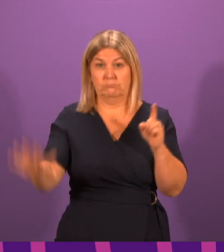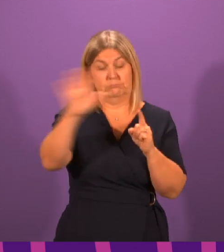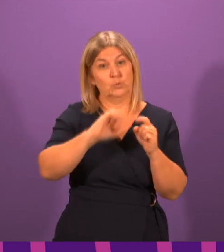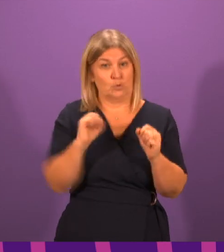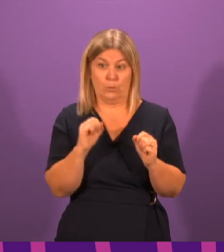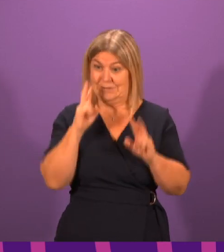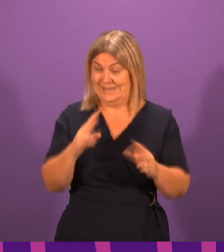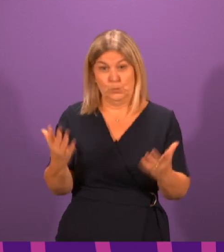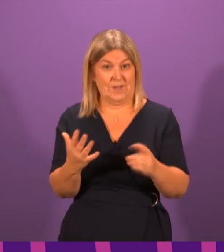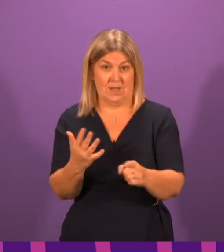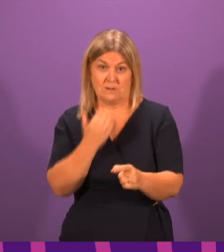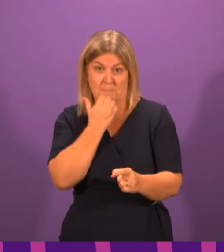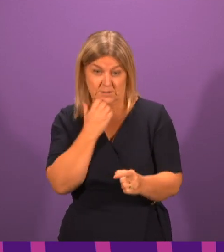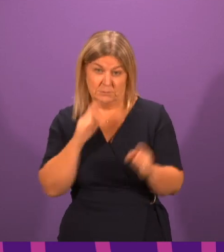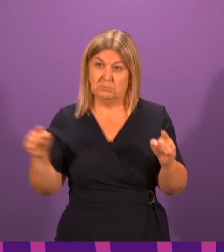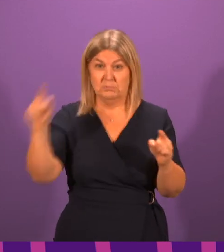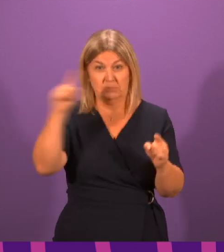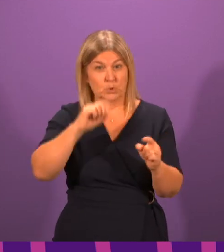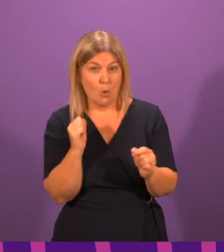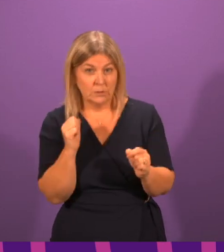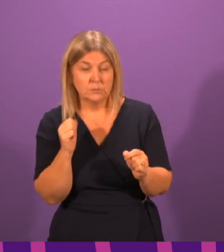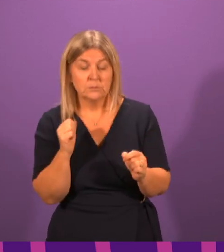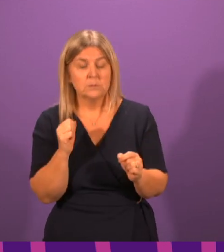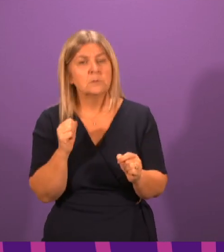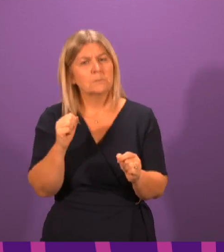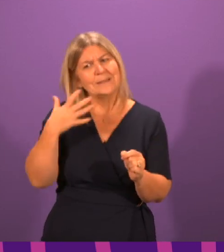today. However, although that is the case, we need to have an approach